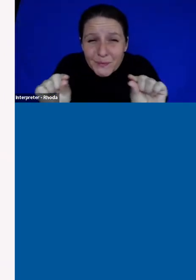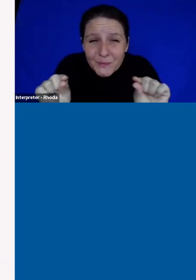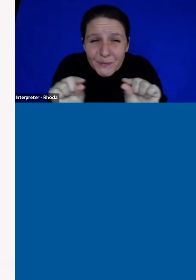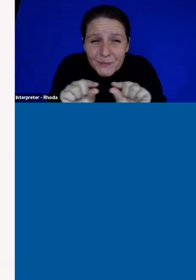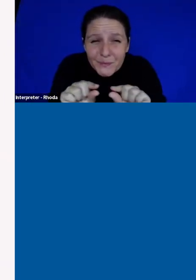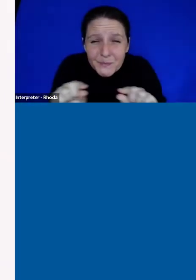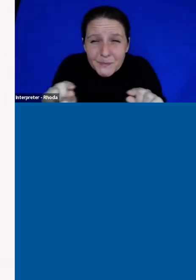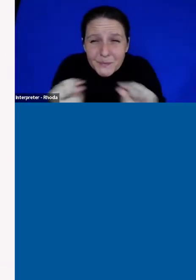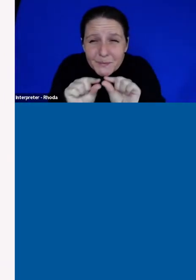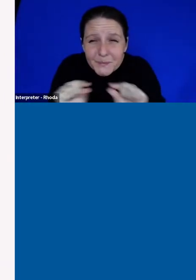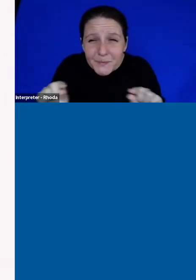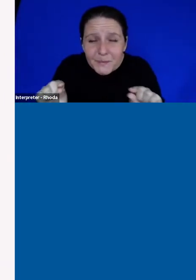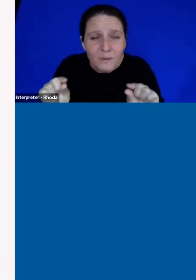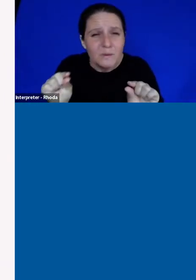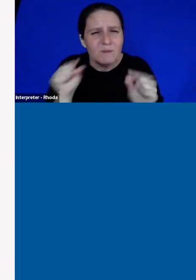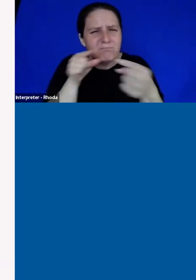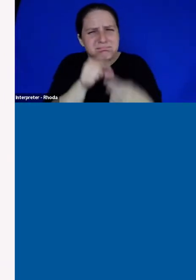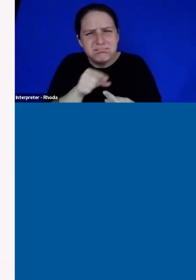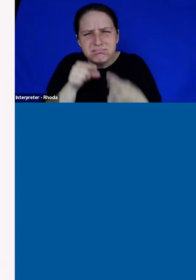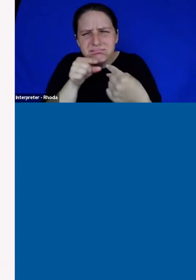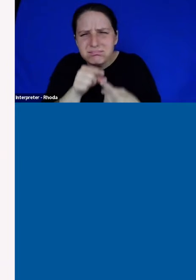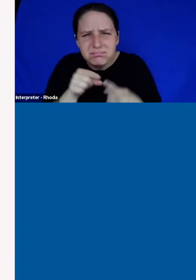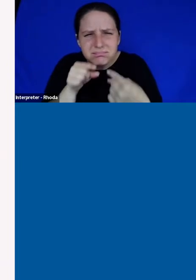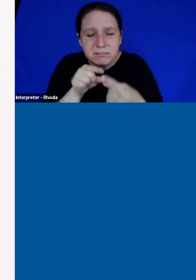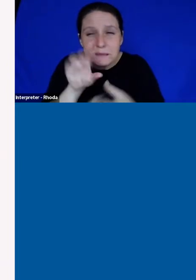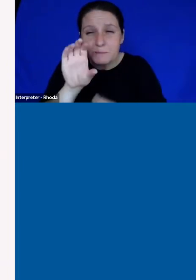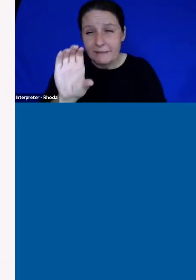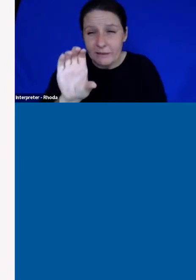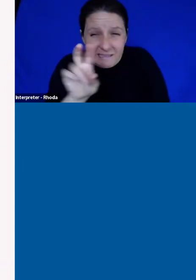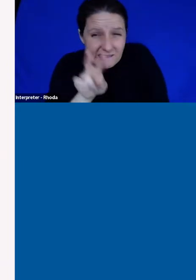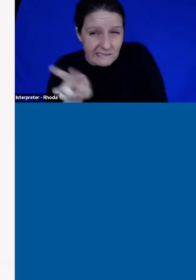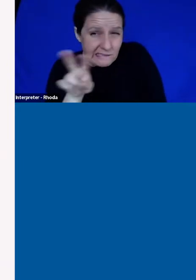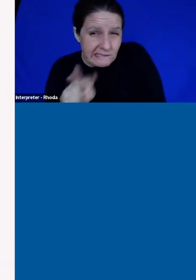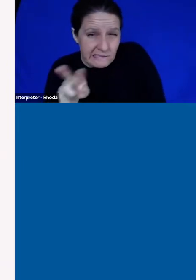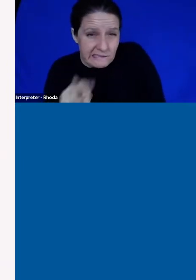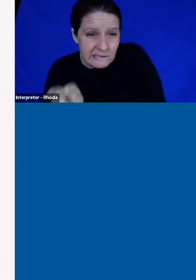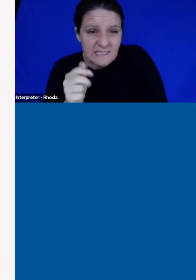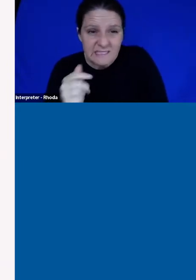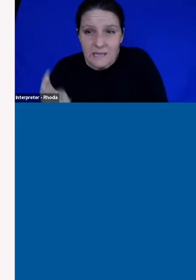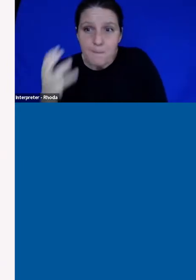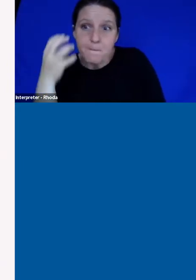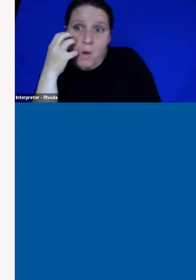So it's really hard to pay attention to a full paragraph when you have some elements bolded, some elements italic,